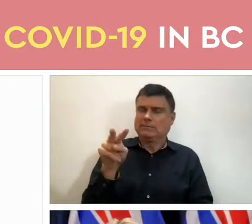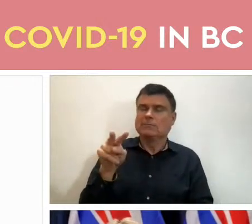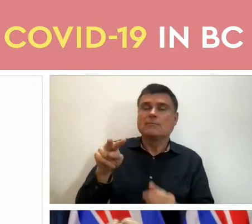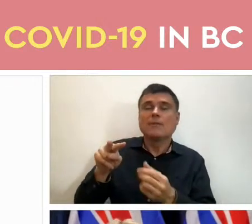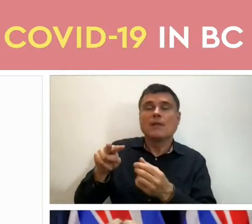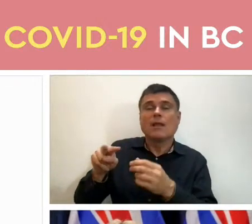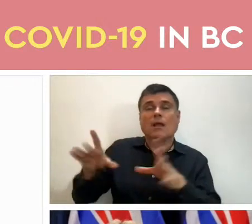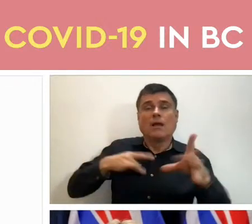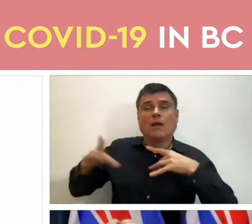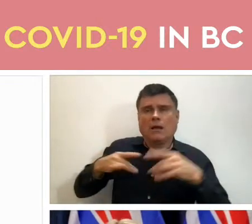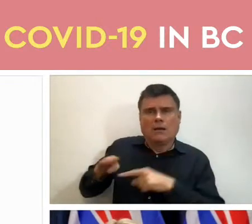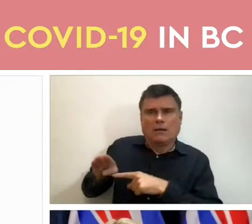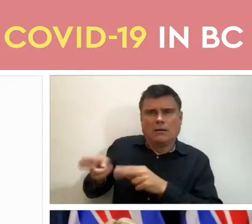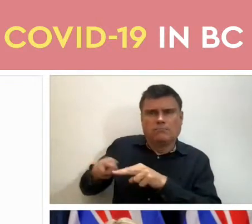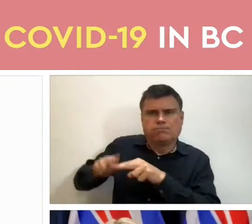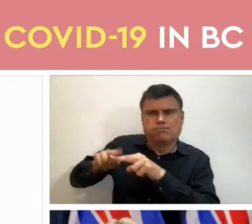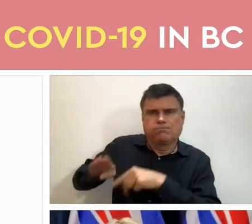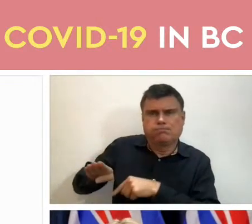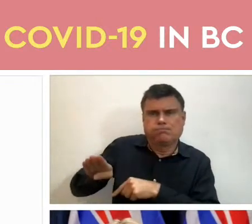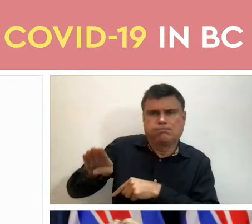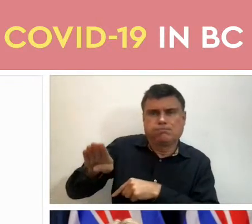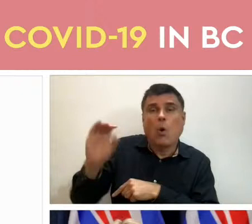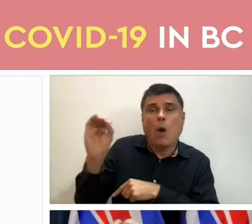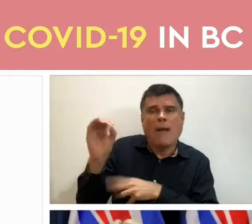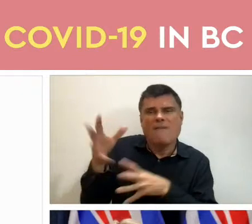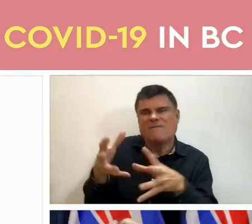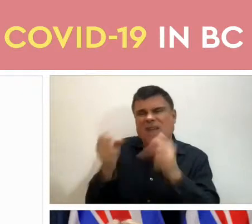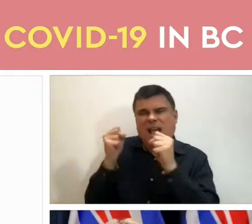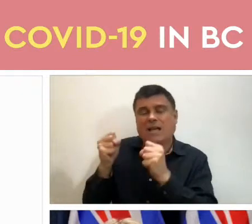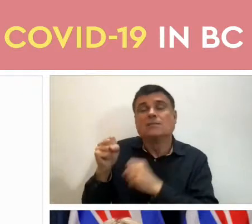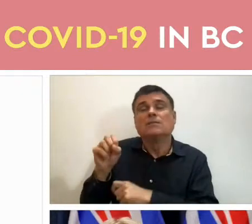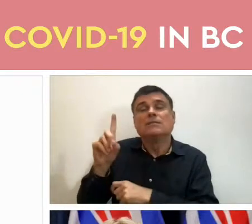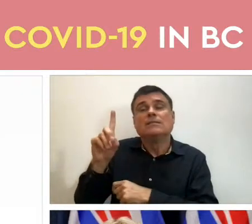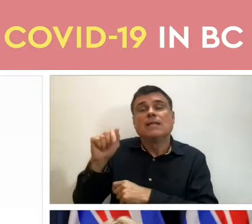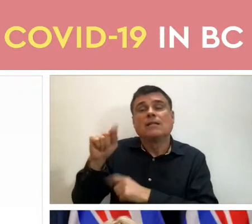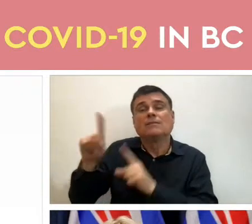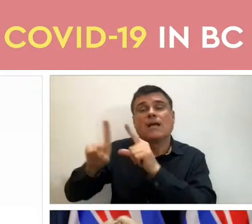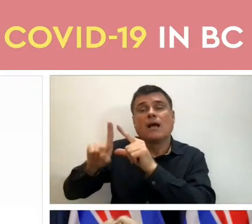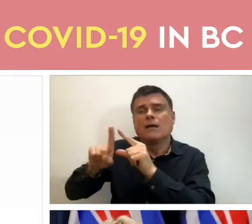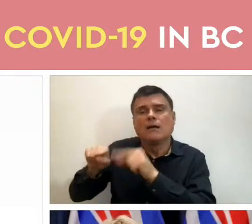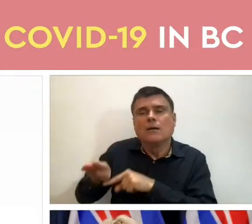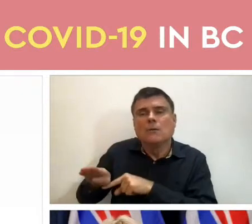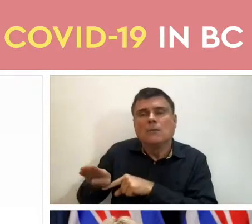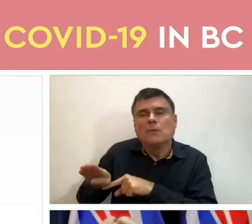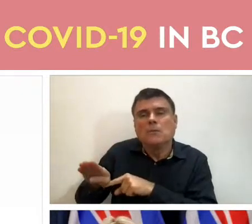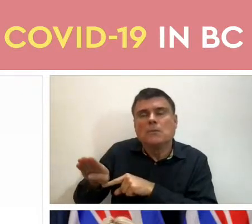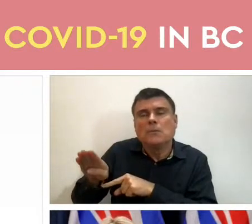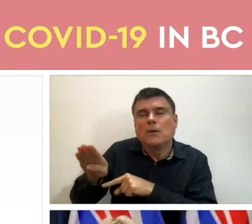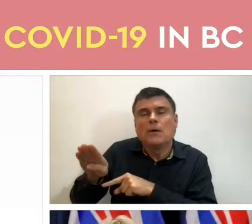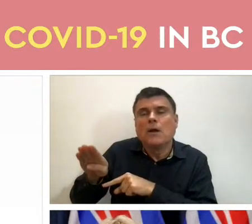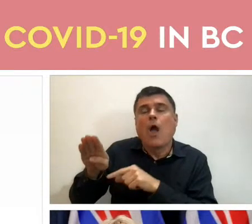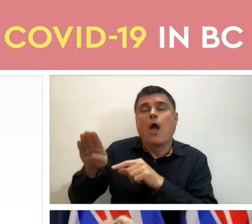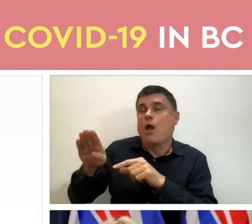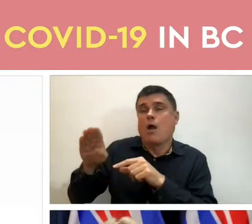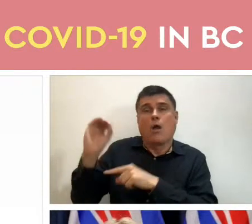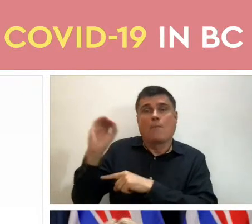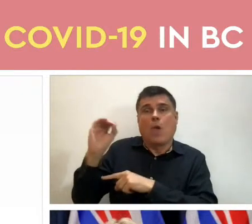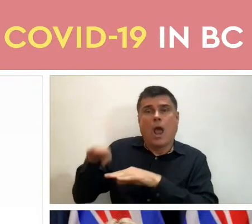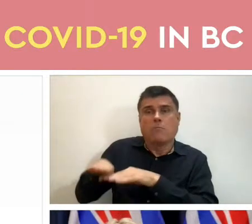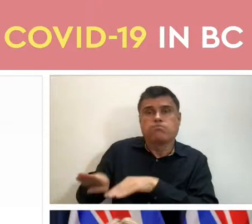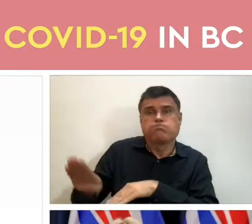pre-dom nont variant we are seeing causing illness here in British Columbia and particularly in the areas that